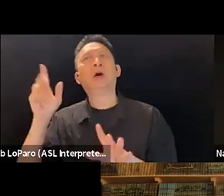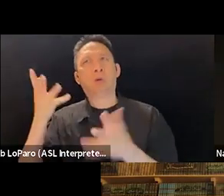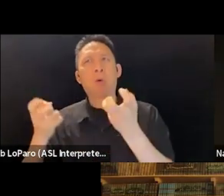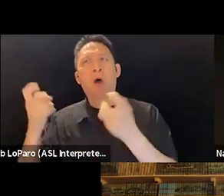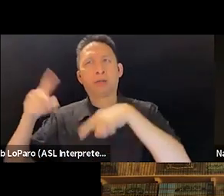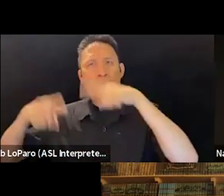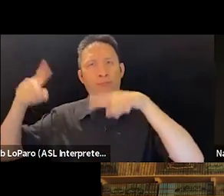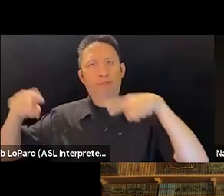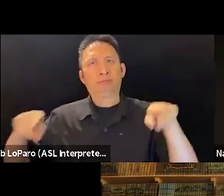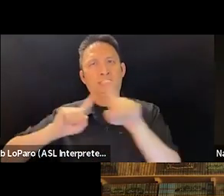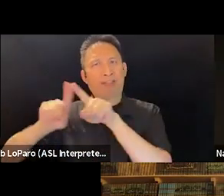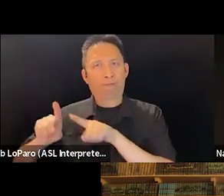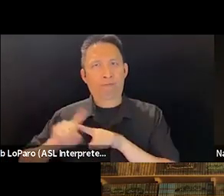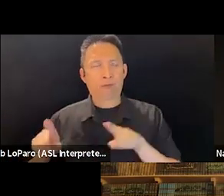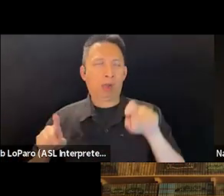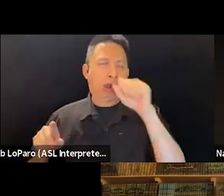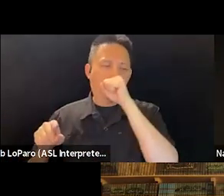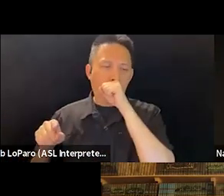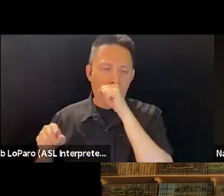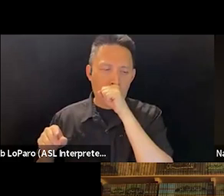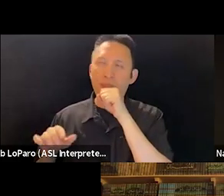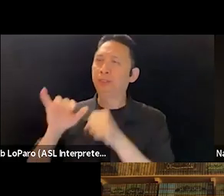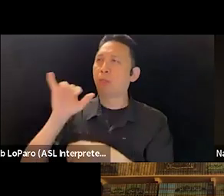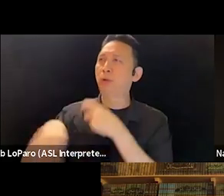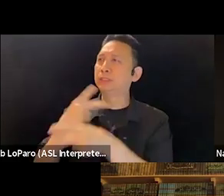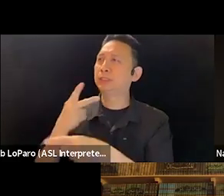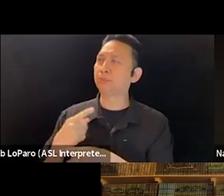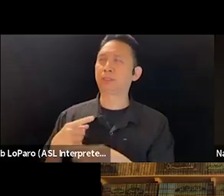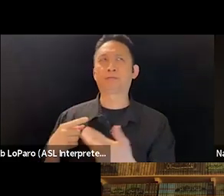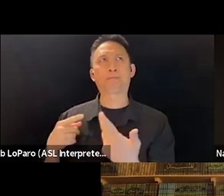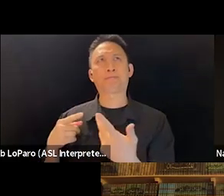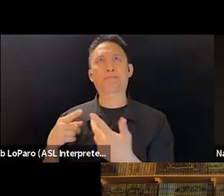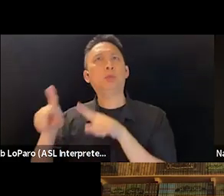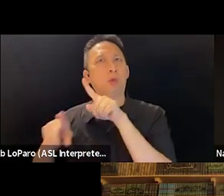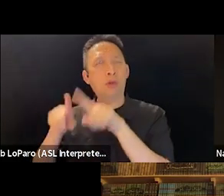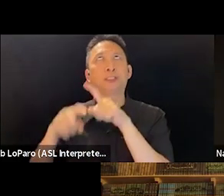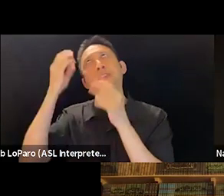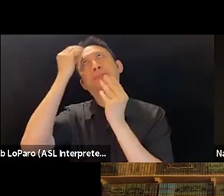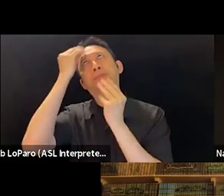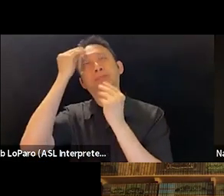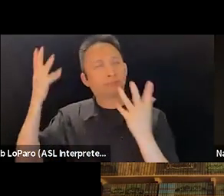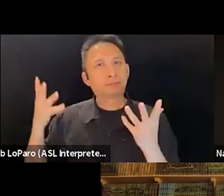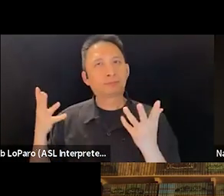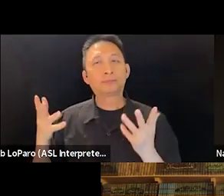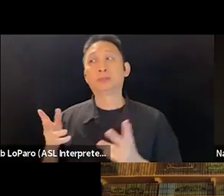So this is the kind of questions we are discussing, but at the moment, a director producer is ready to speak